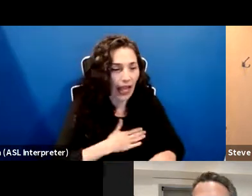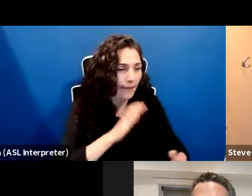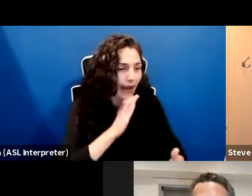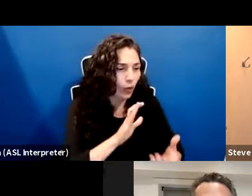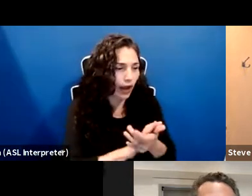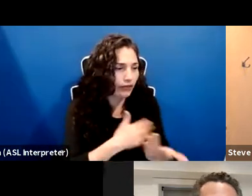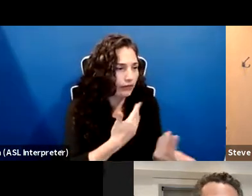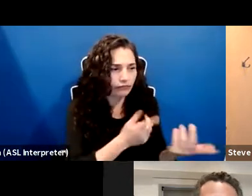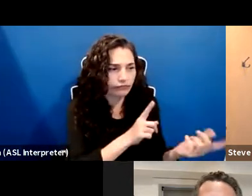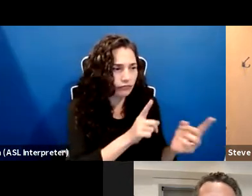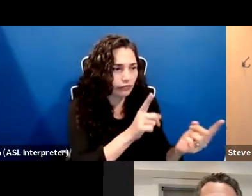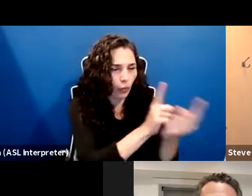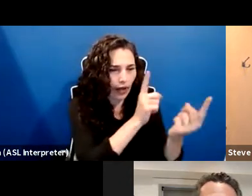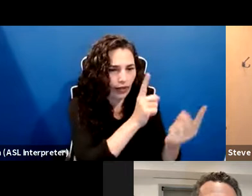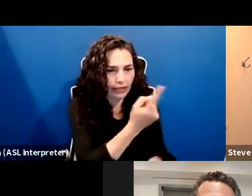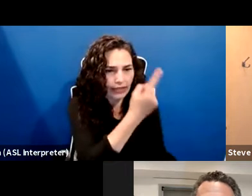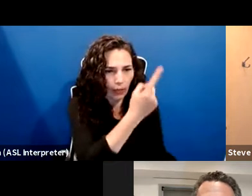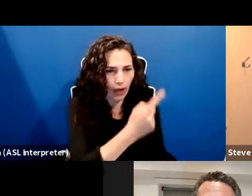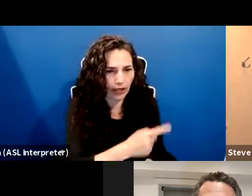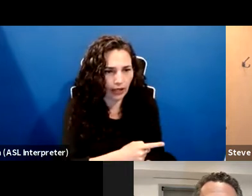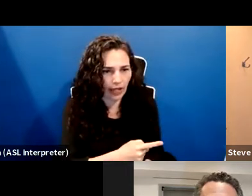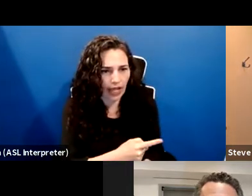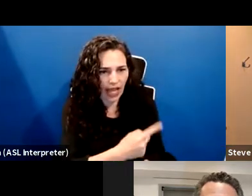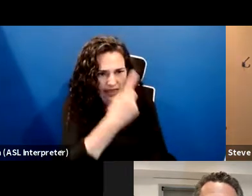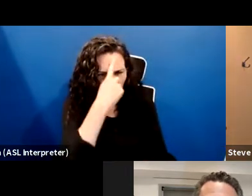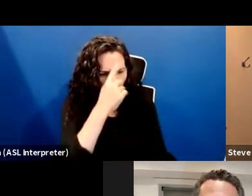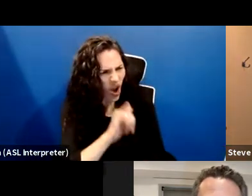who assumed we were making my daughter's Bat Mitzvah Montage.